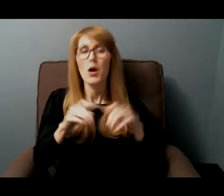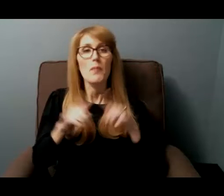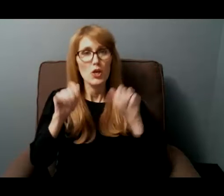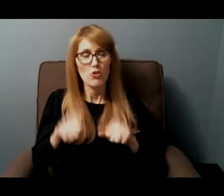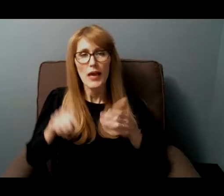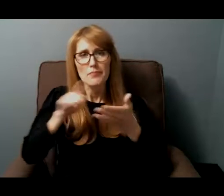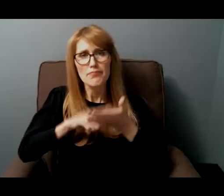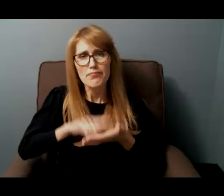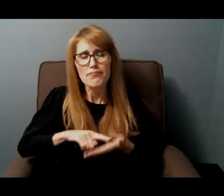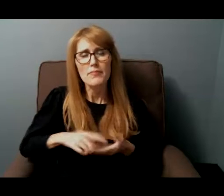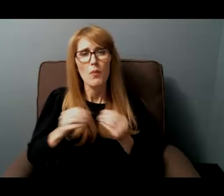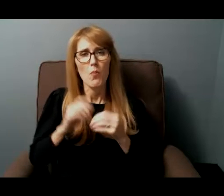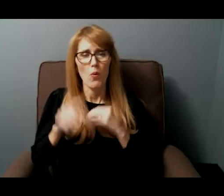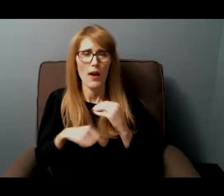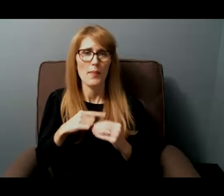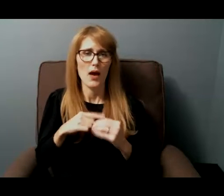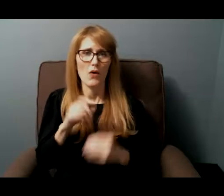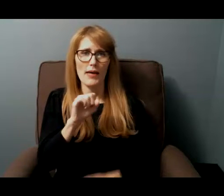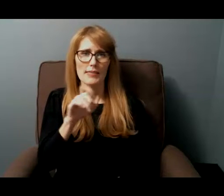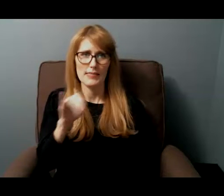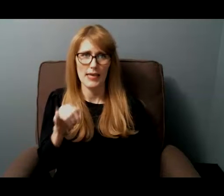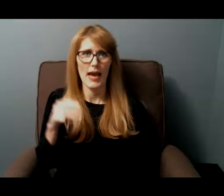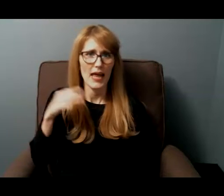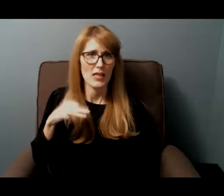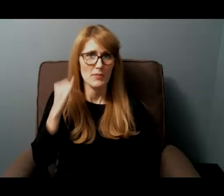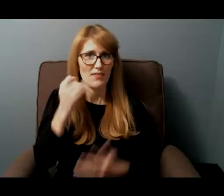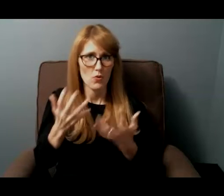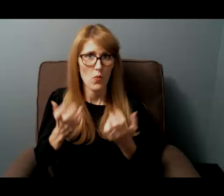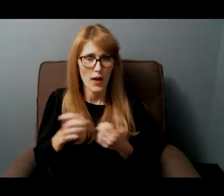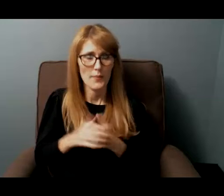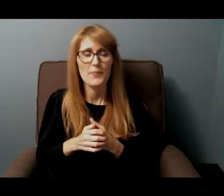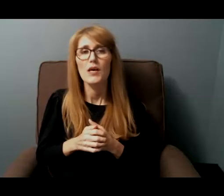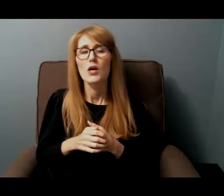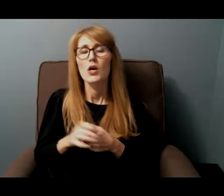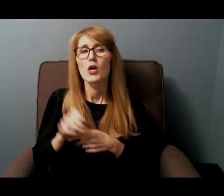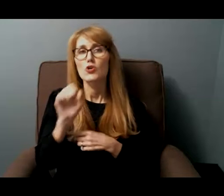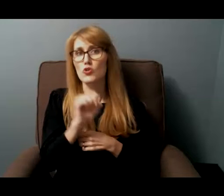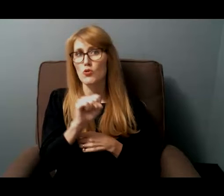eligibility if you'd like on a Social Security publication that actually does a nice job of